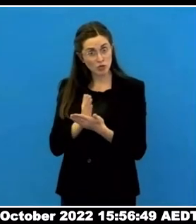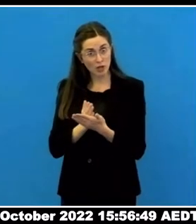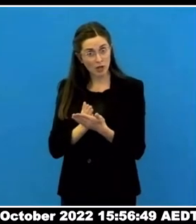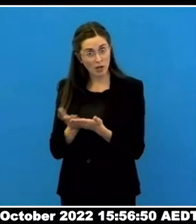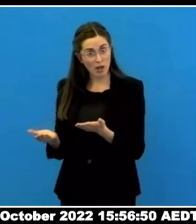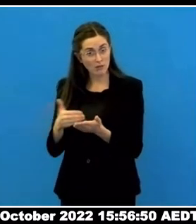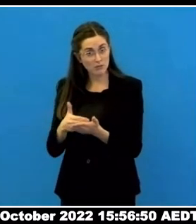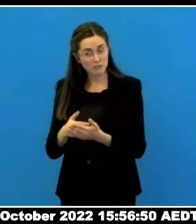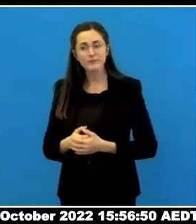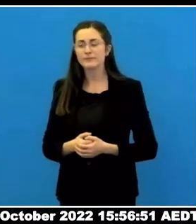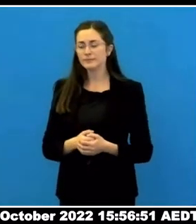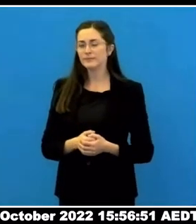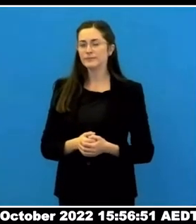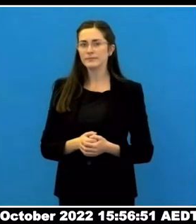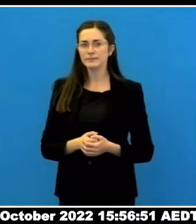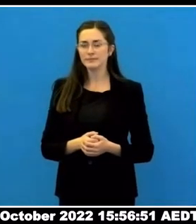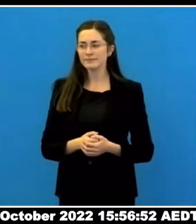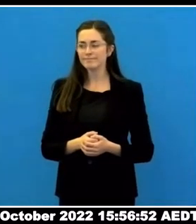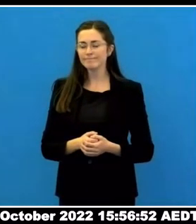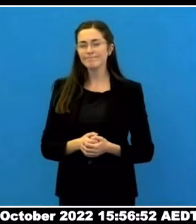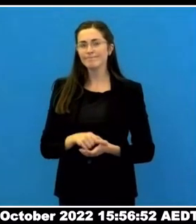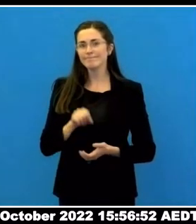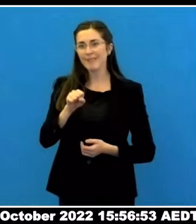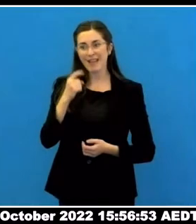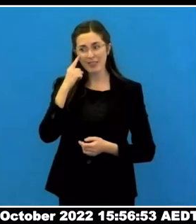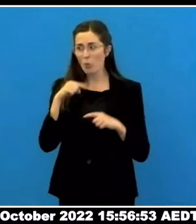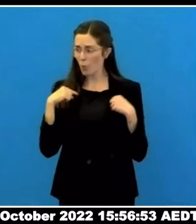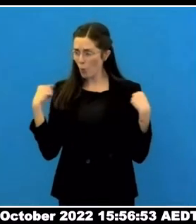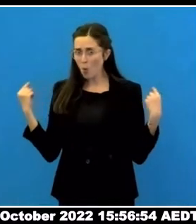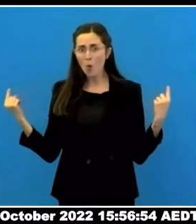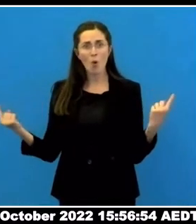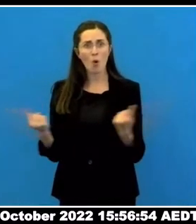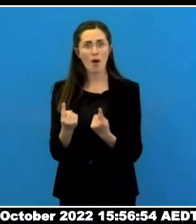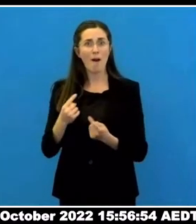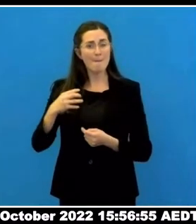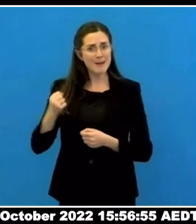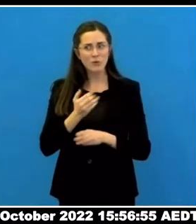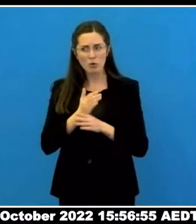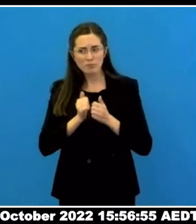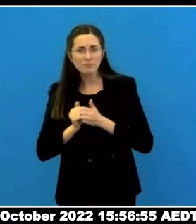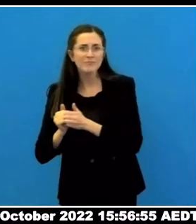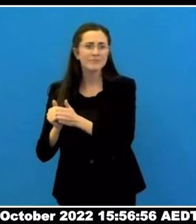I think we all need to try hard to make a better community.